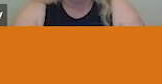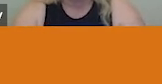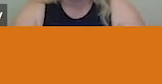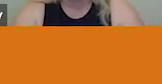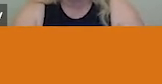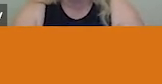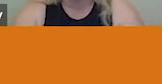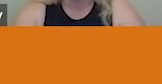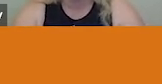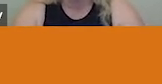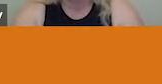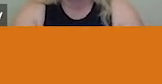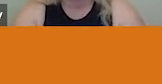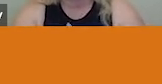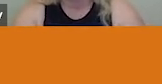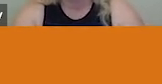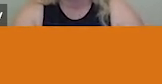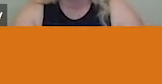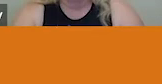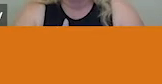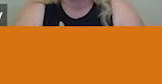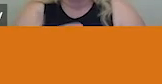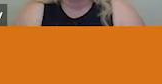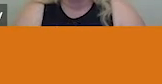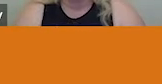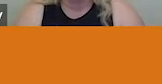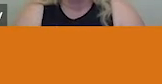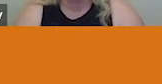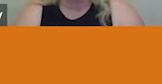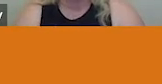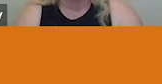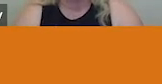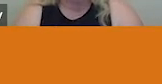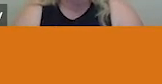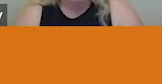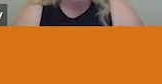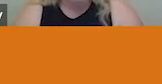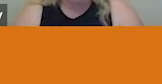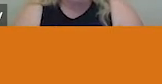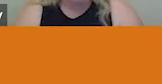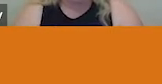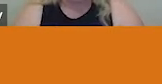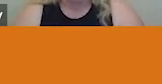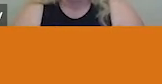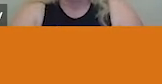having subtitles, closed captions, signing whatever is required, an interpreter, that's also